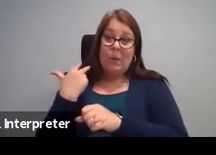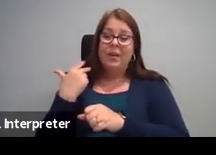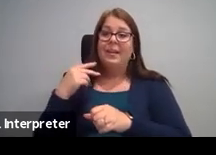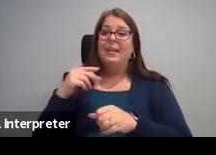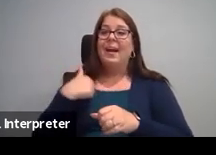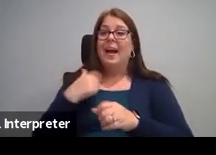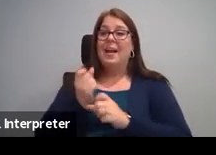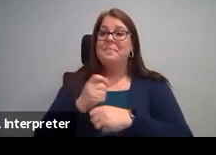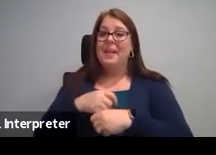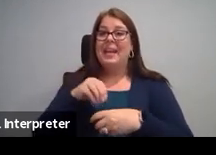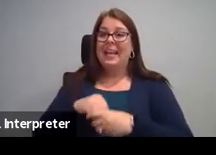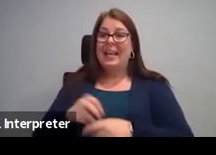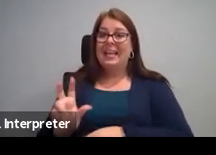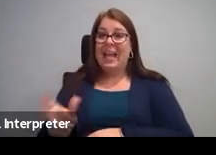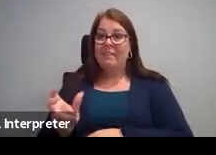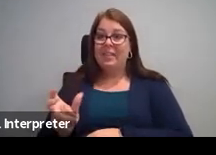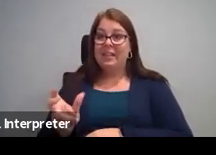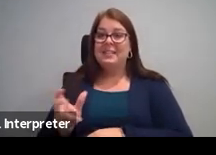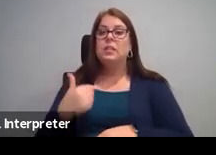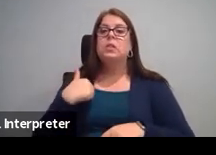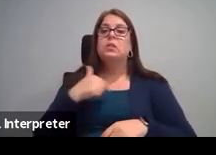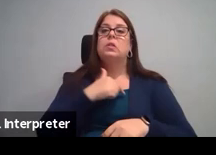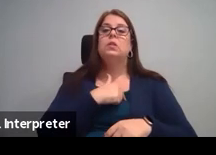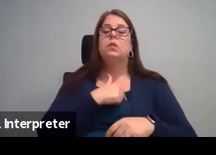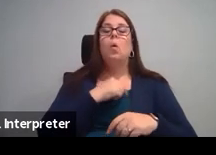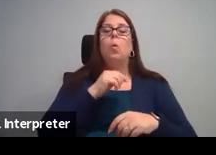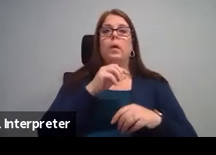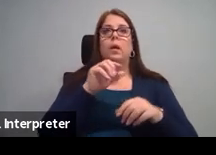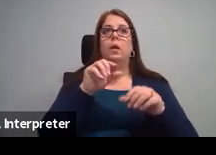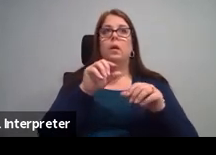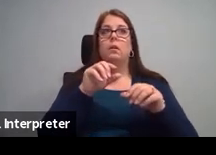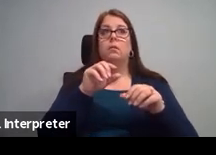Laurie Arnold: Please make sense, we created comments basically moved out courses and we were really clear. We have not vetted these